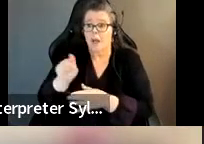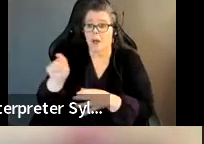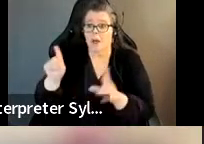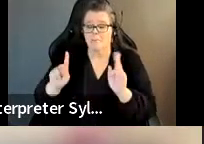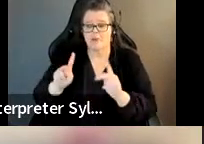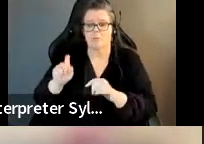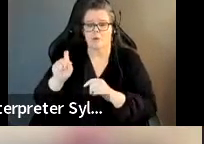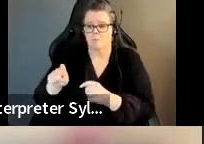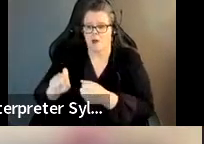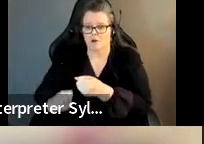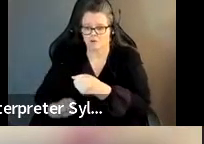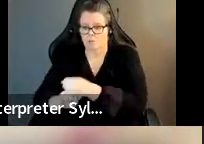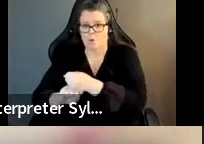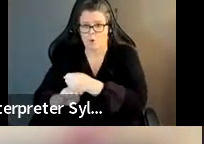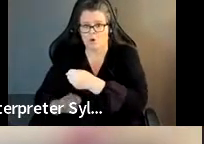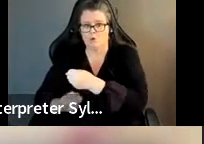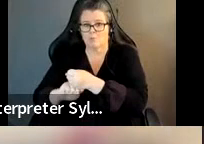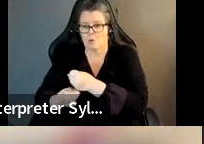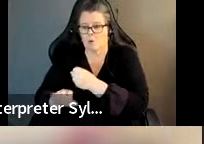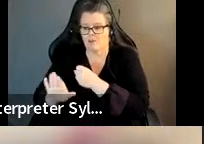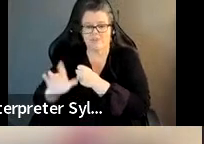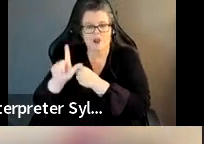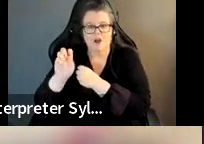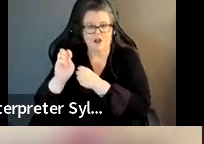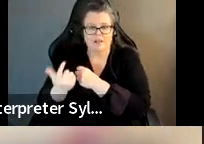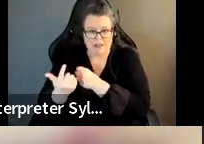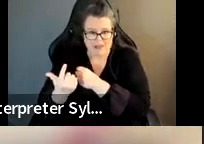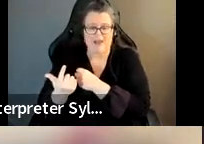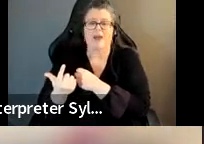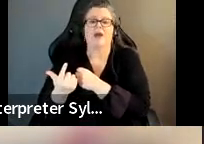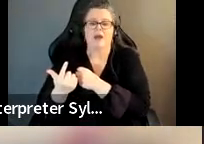keep them from falling into a vulnerable spread position.